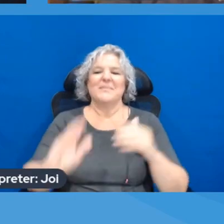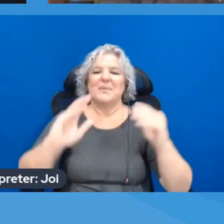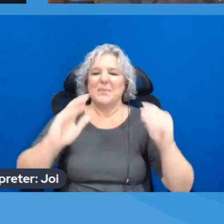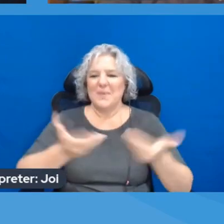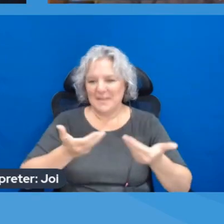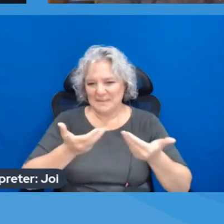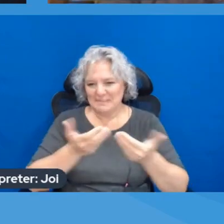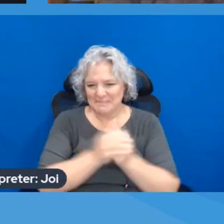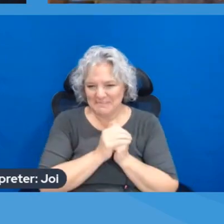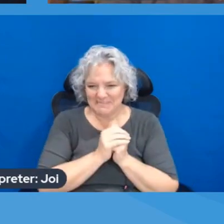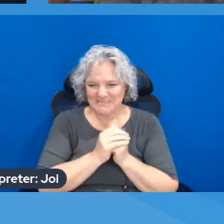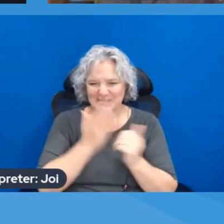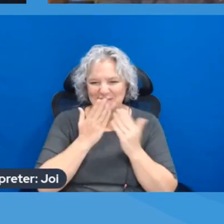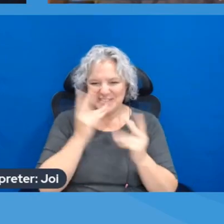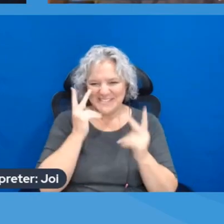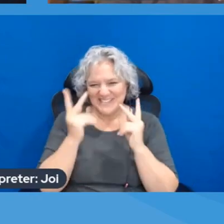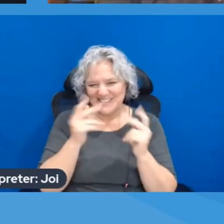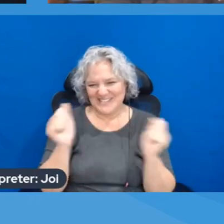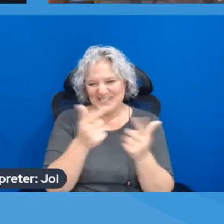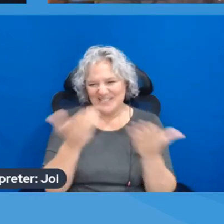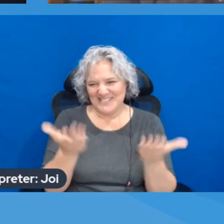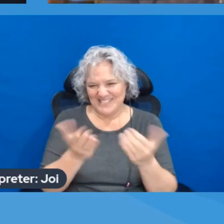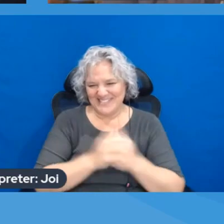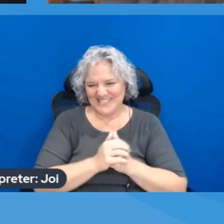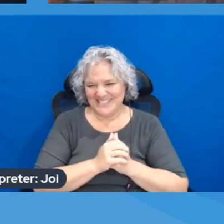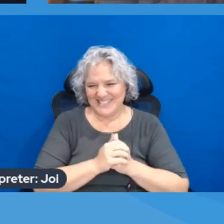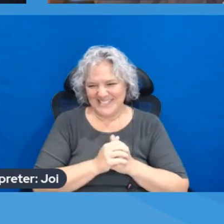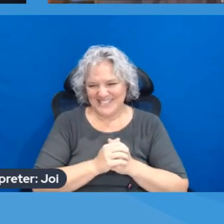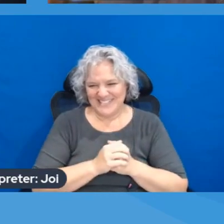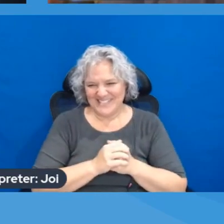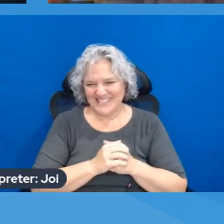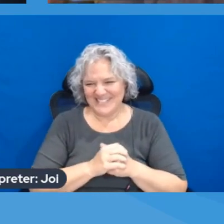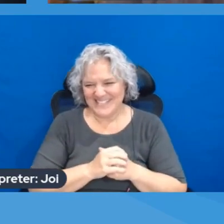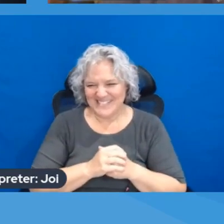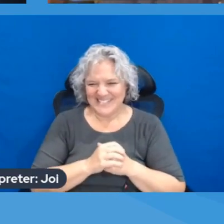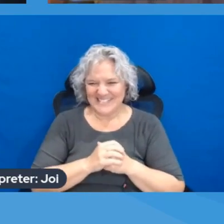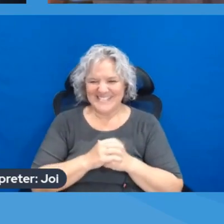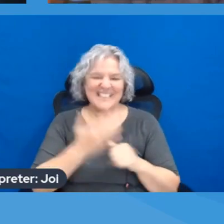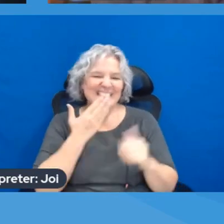It's so great to see you all here today. Thank you, love.